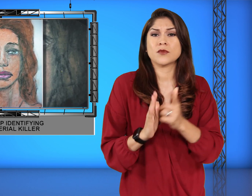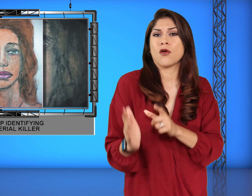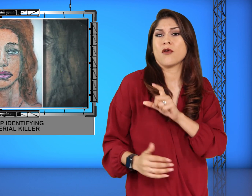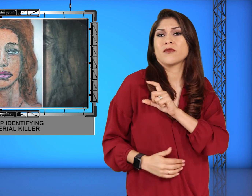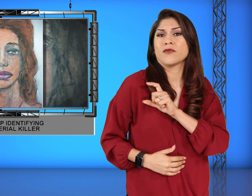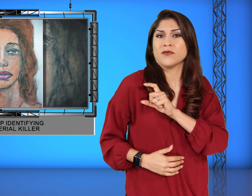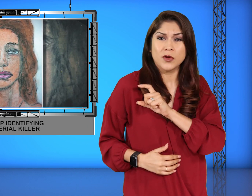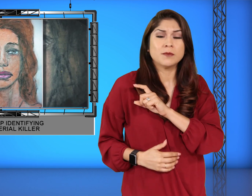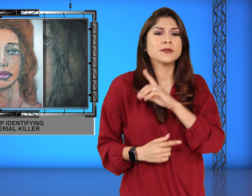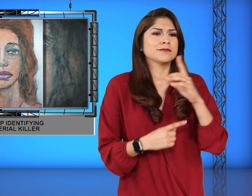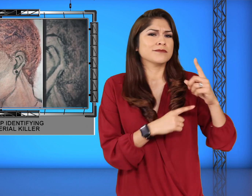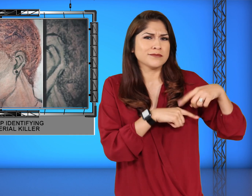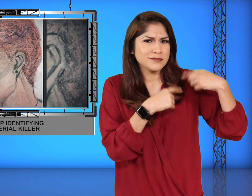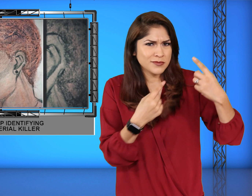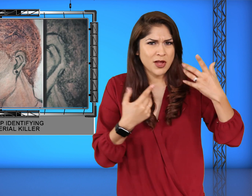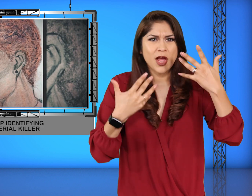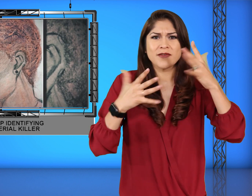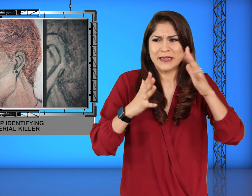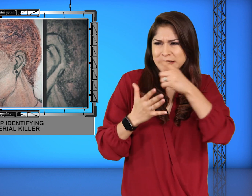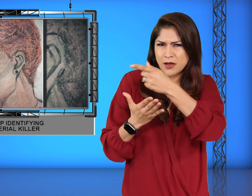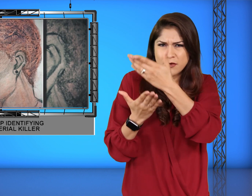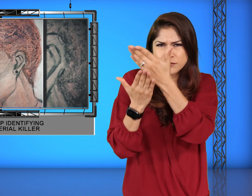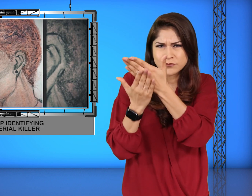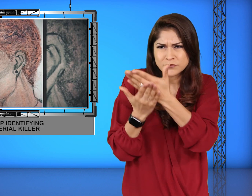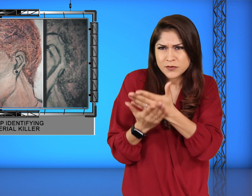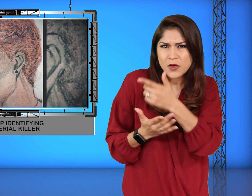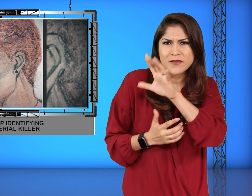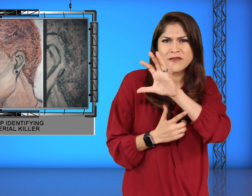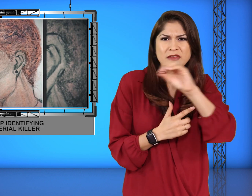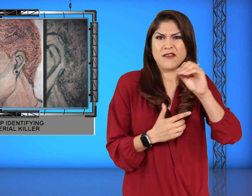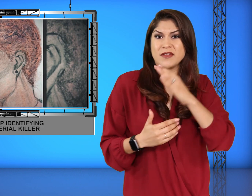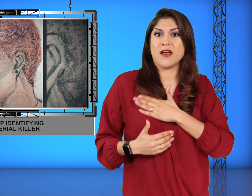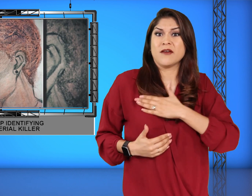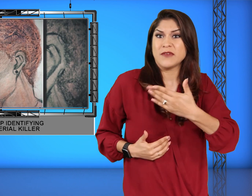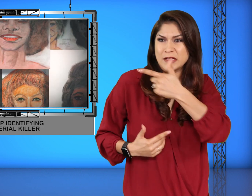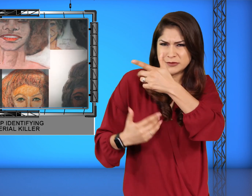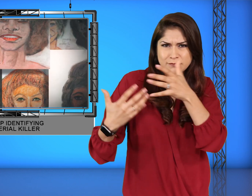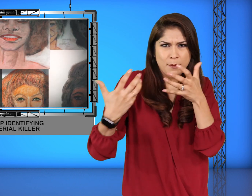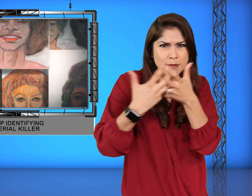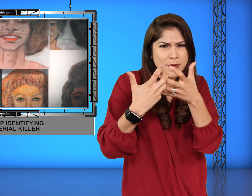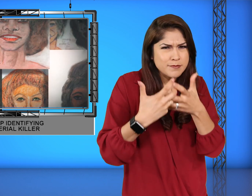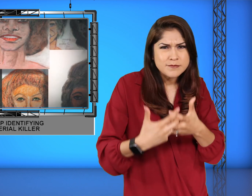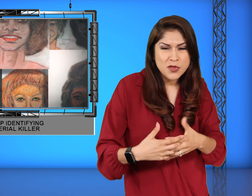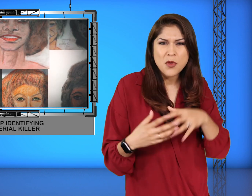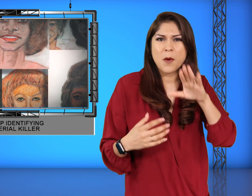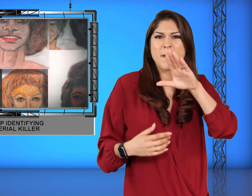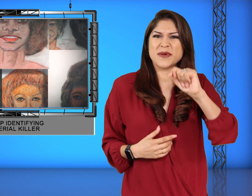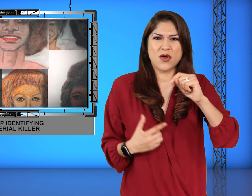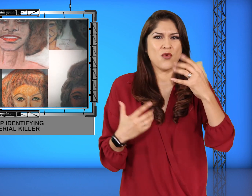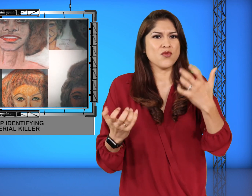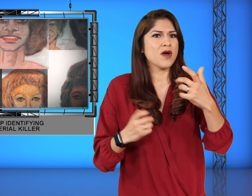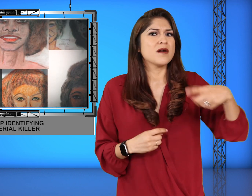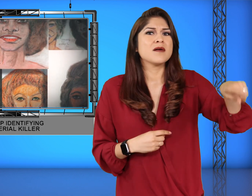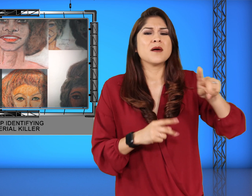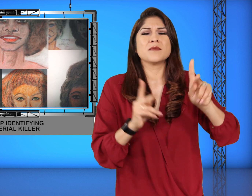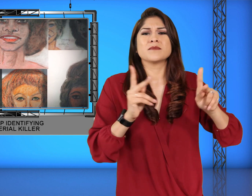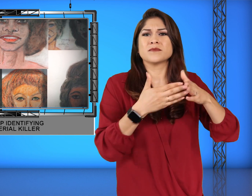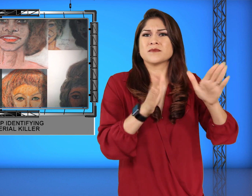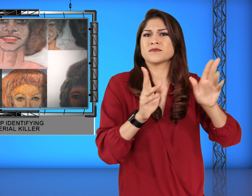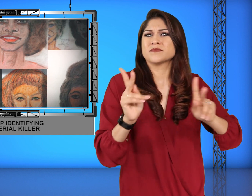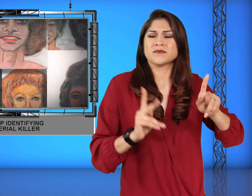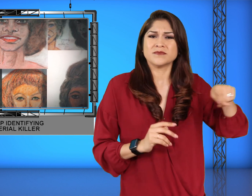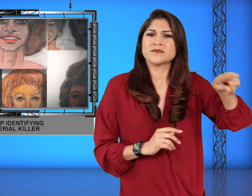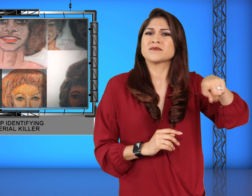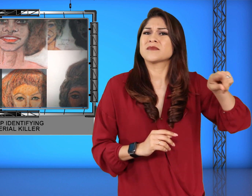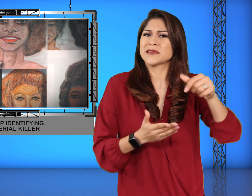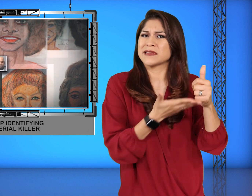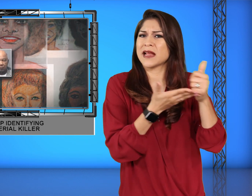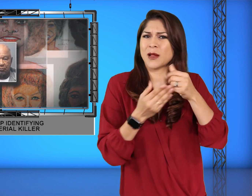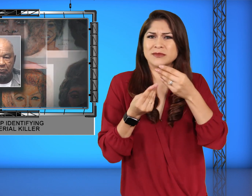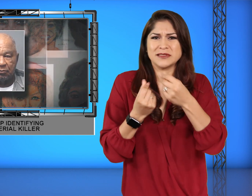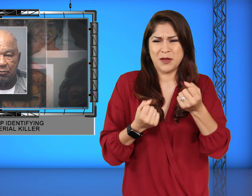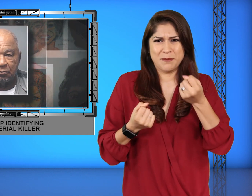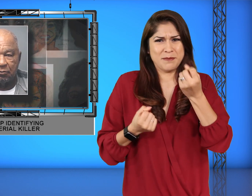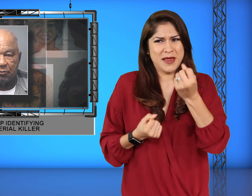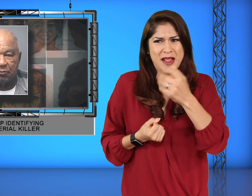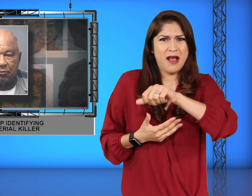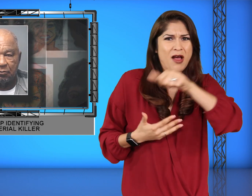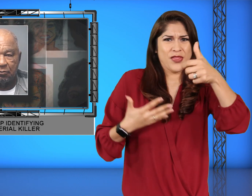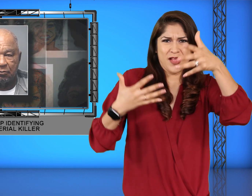Law enforcement so far has verified 50 of the confessions, but want the public's help